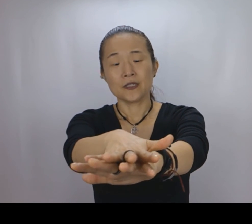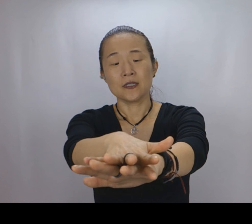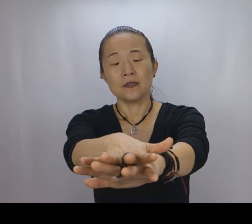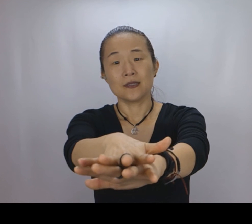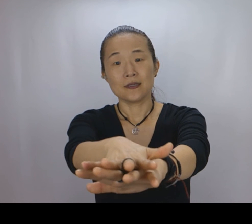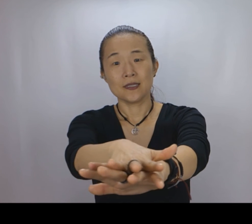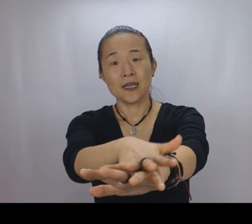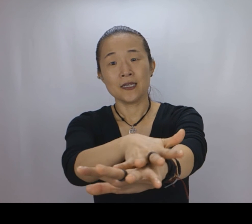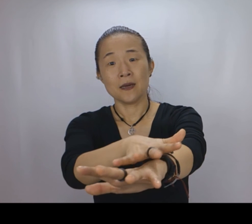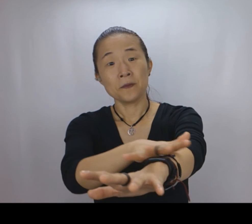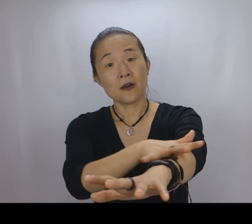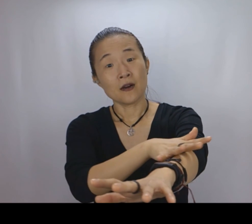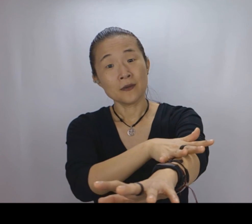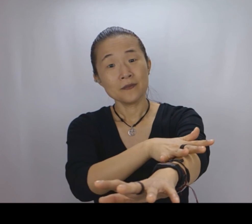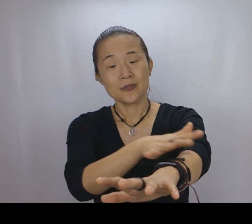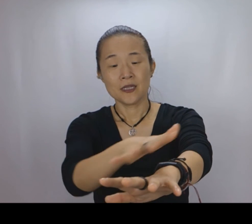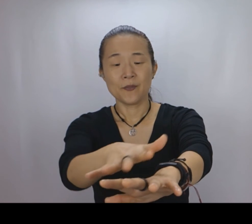and you're going to slide it up there arm.